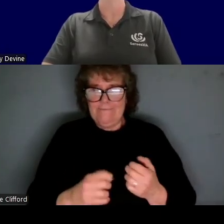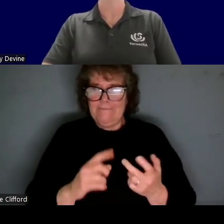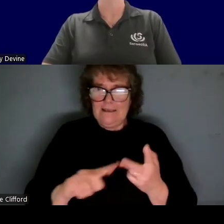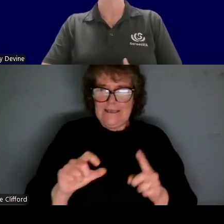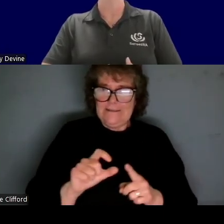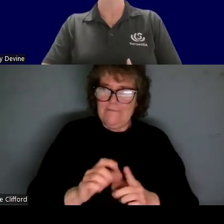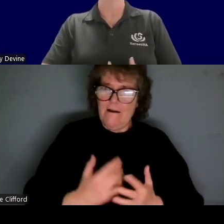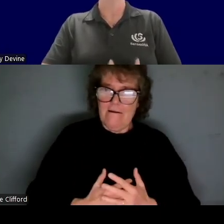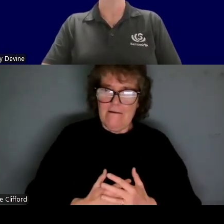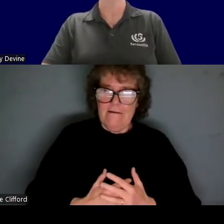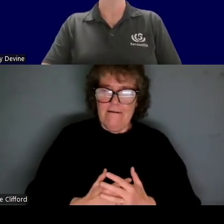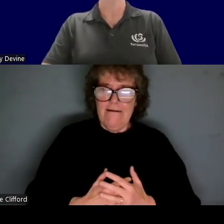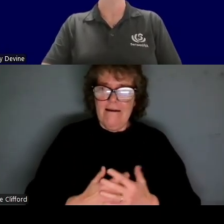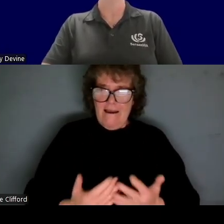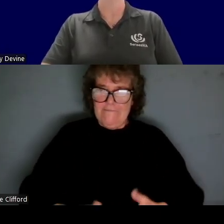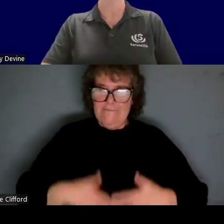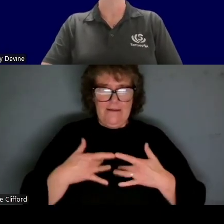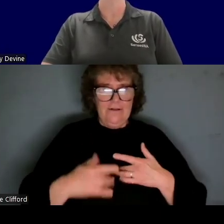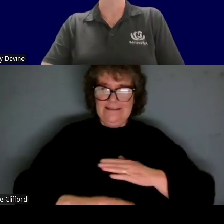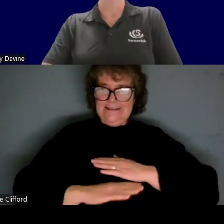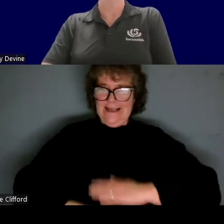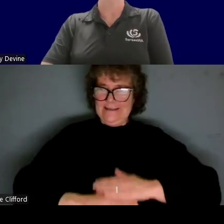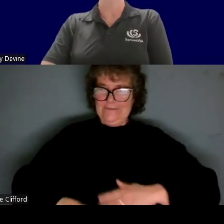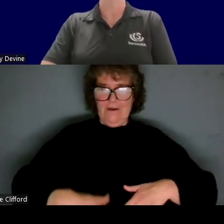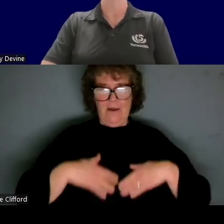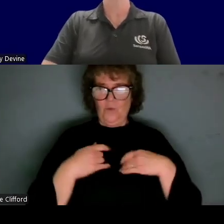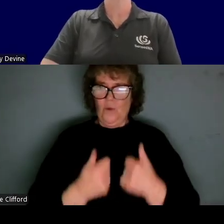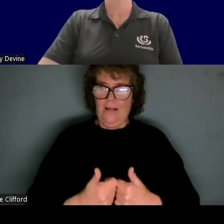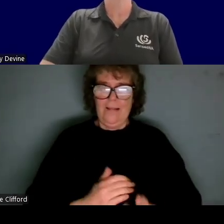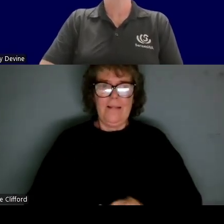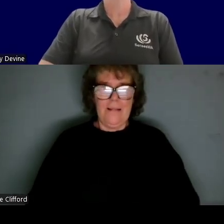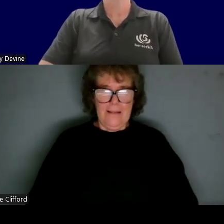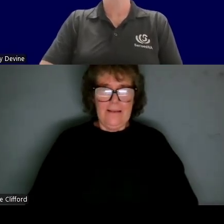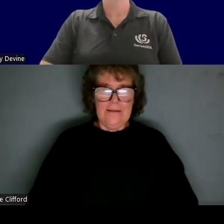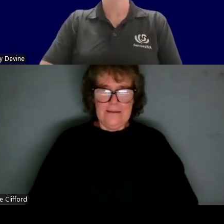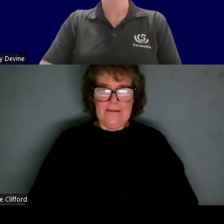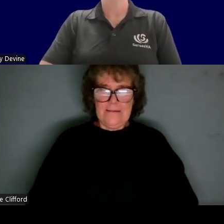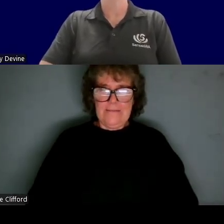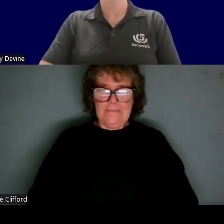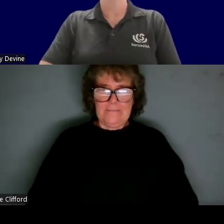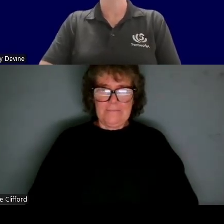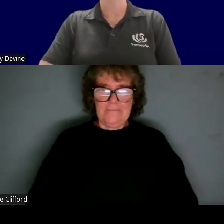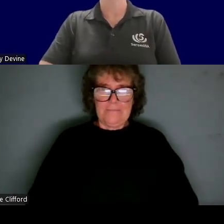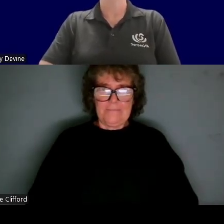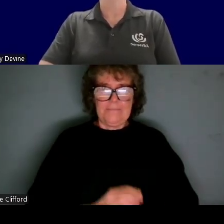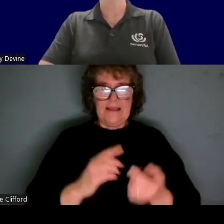and promotes that feeling of satisfaction and wellbeing. I might also use the term "executive